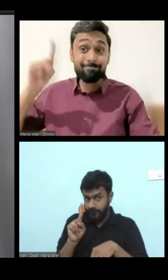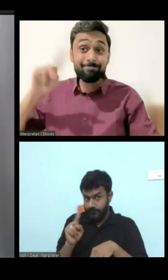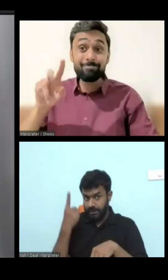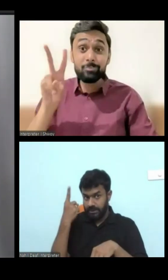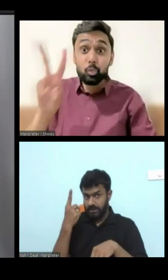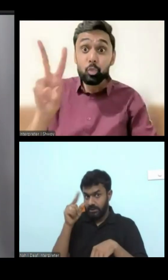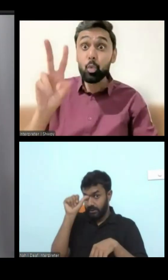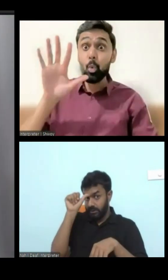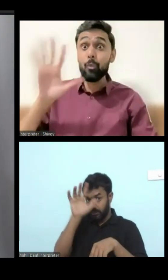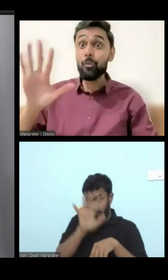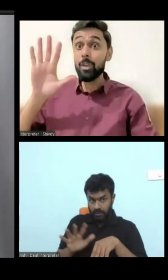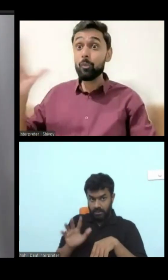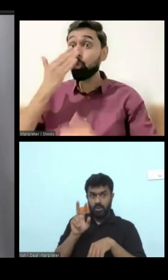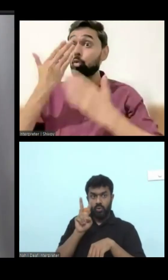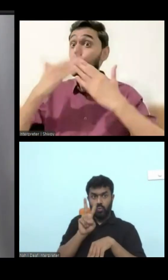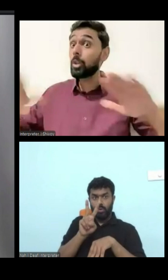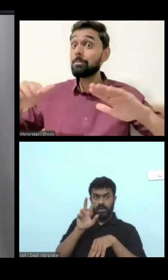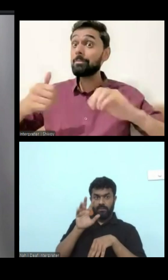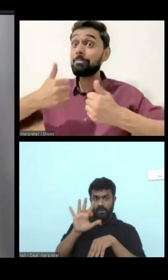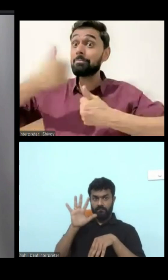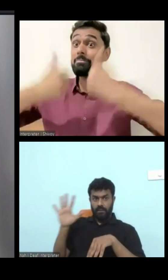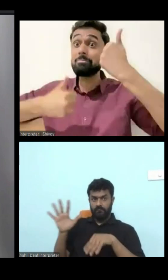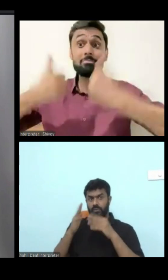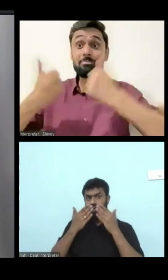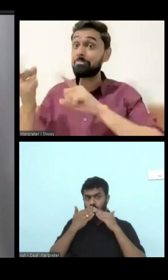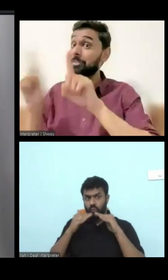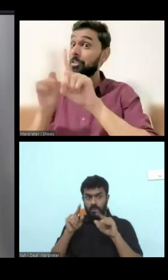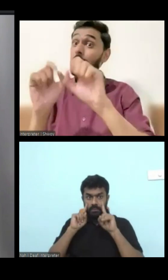have given their exams without scribes using Swalekhan Test.